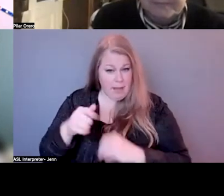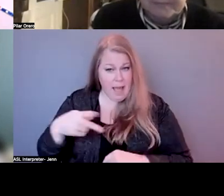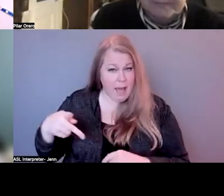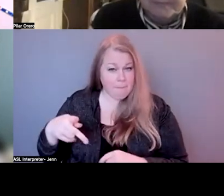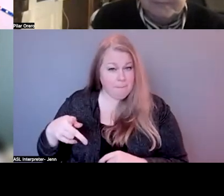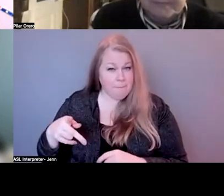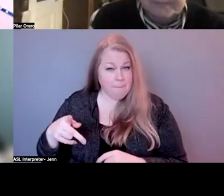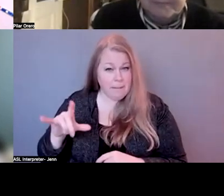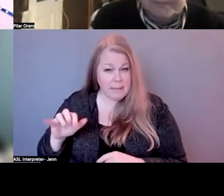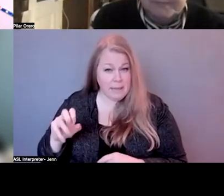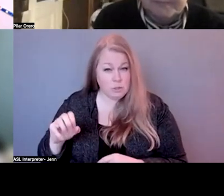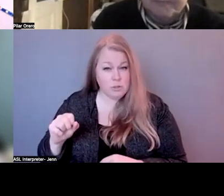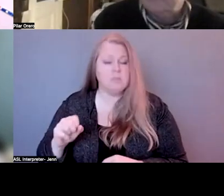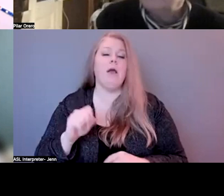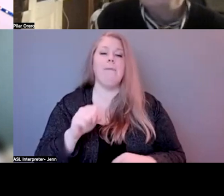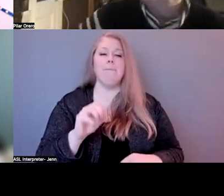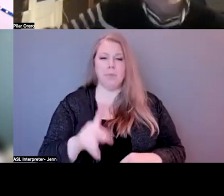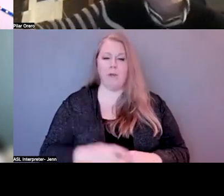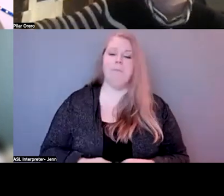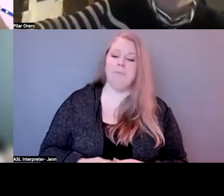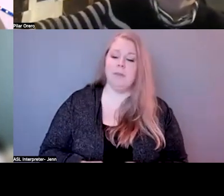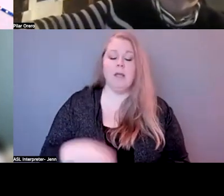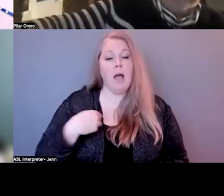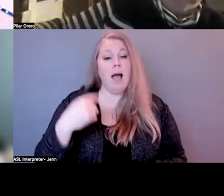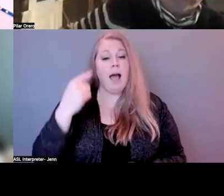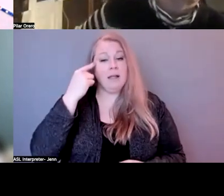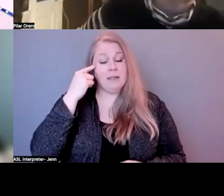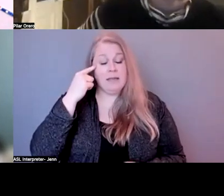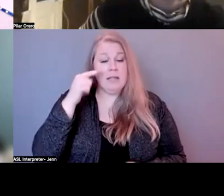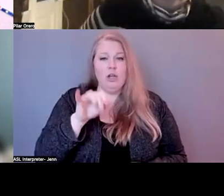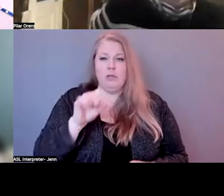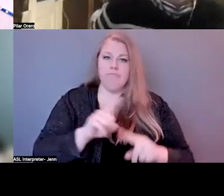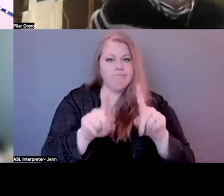Yeah. I think there is a number of things that go into this.